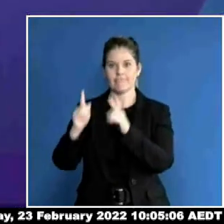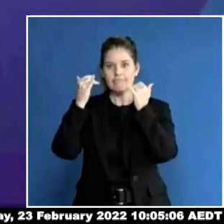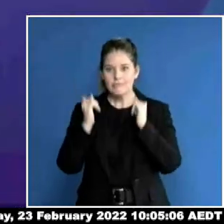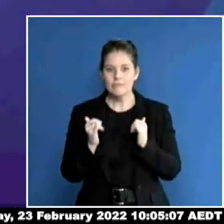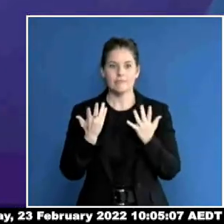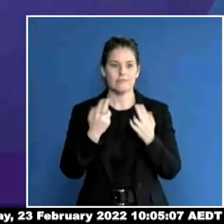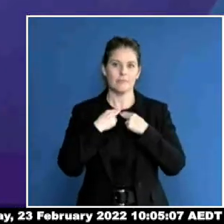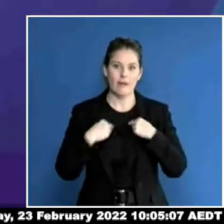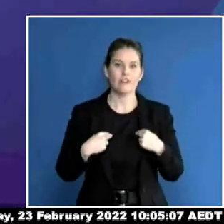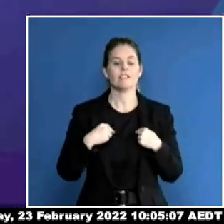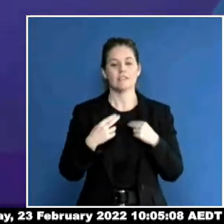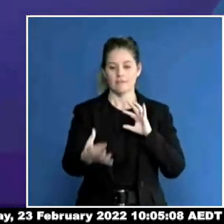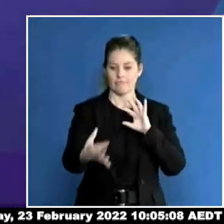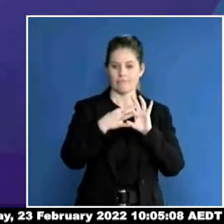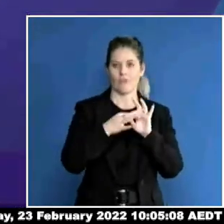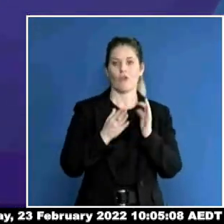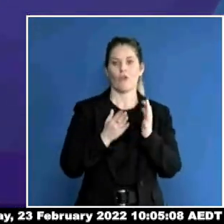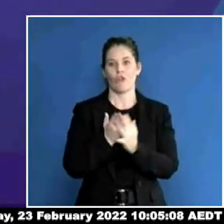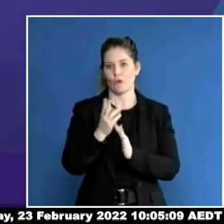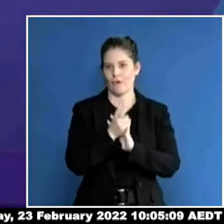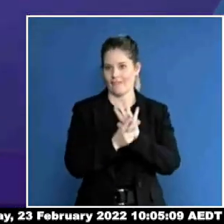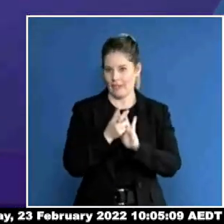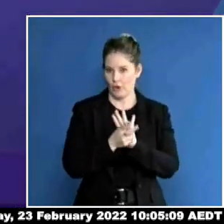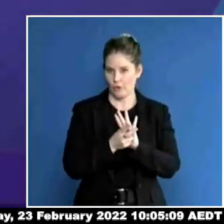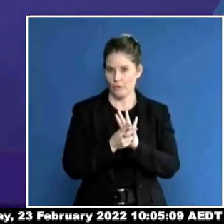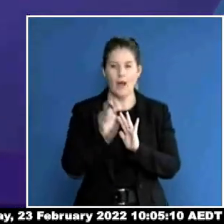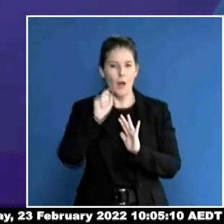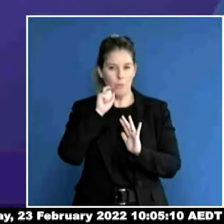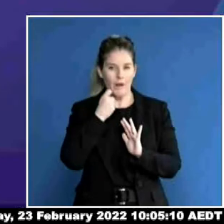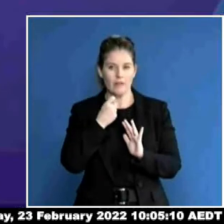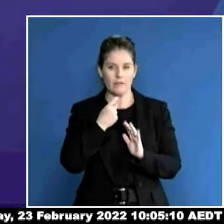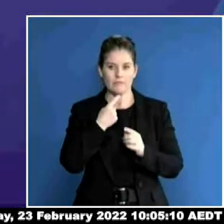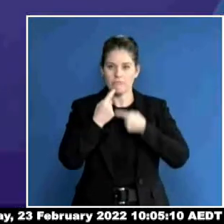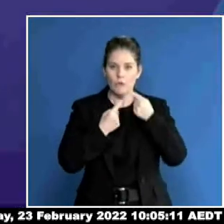appearances shortly. Now let me say something about this hearing.